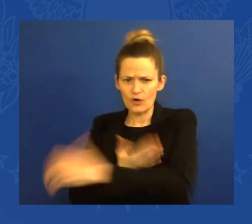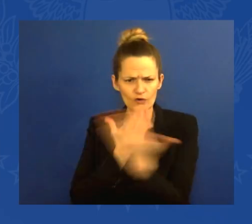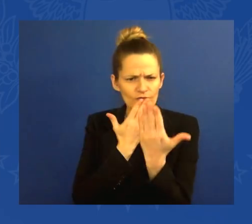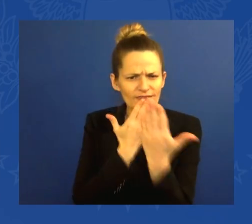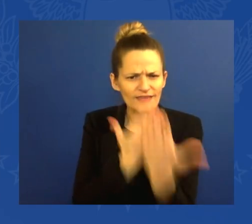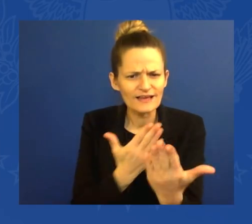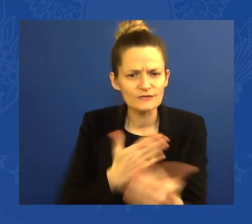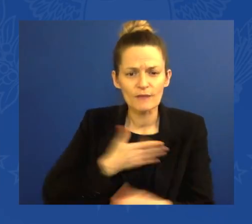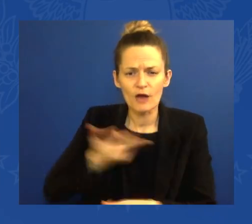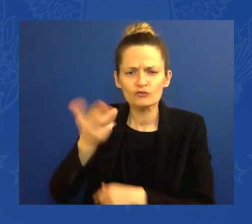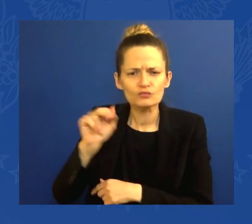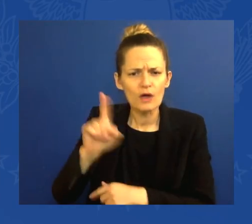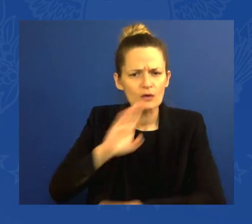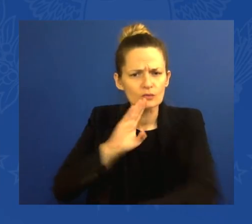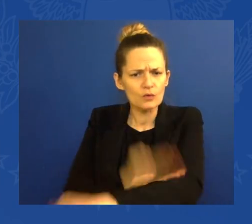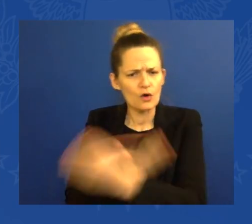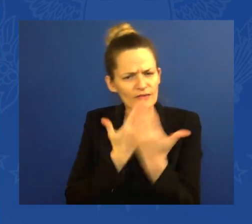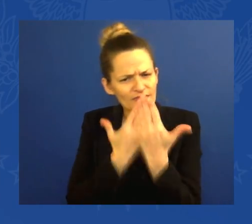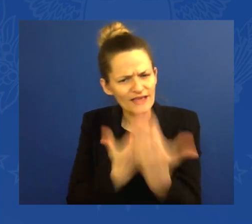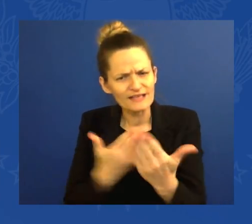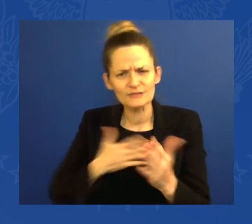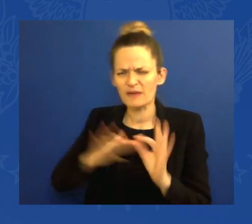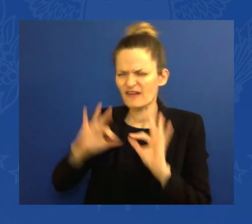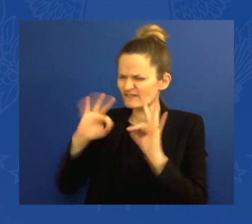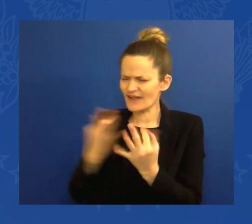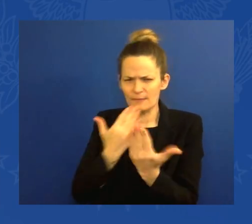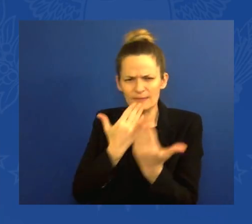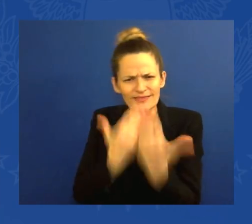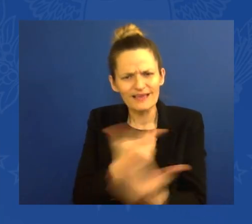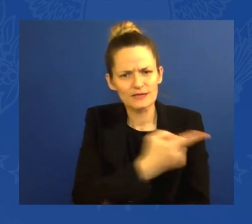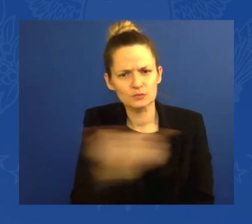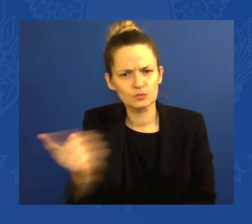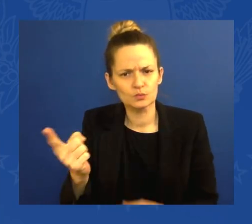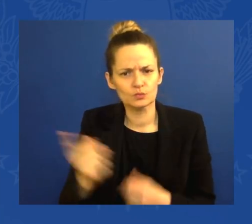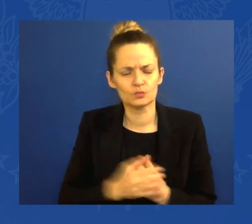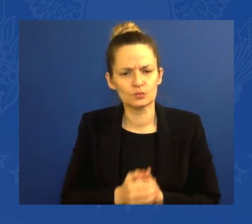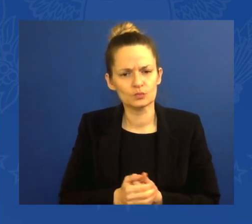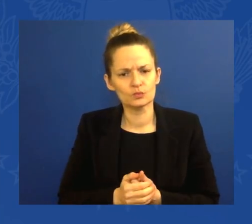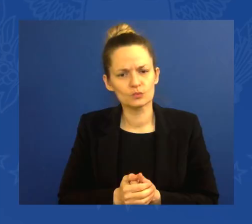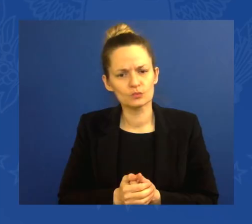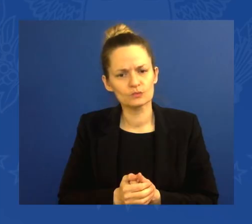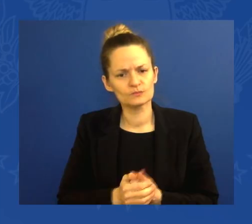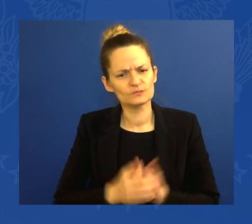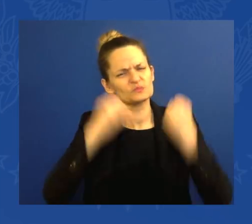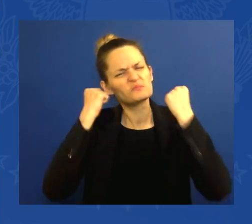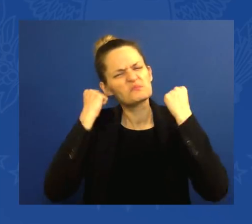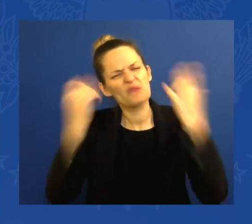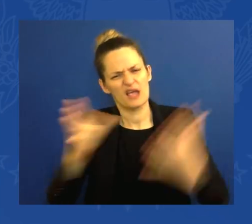Between half and three quarters of all women report that they have faced some form of sexual harassment in the workplace,